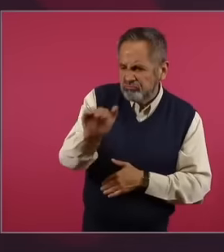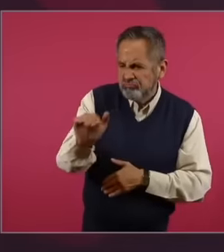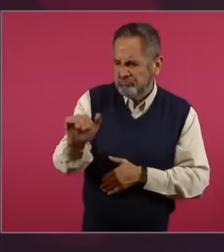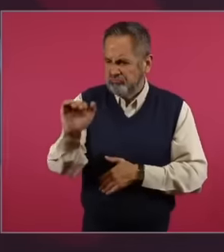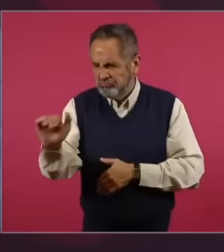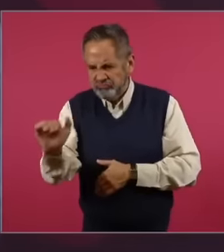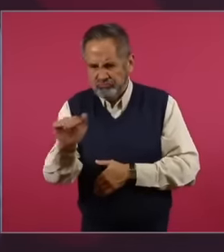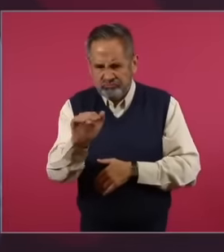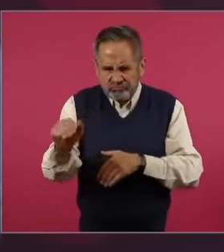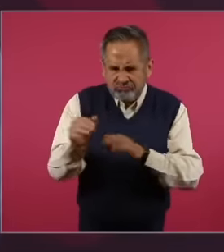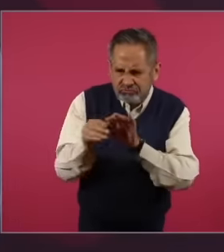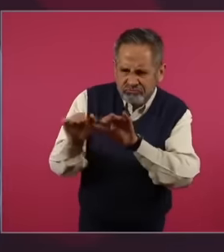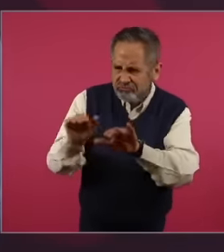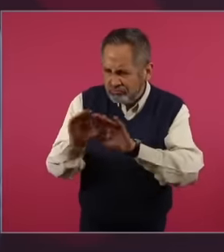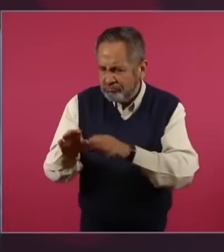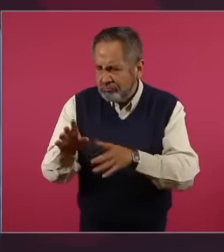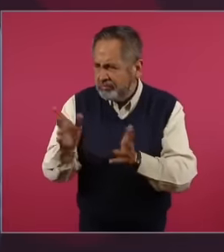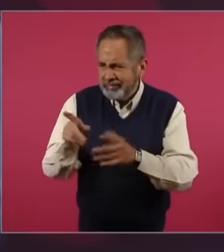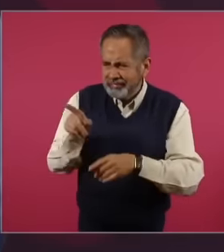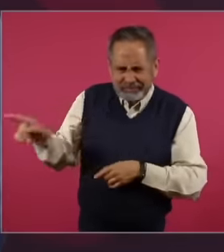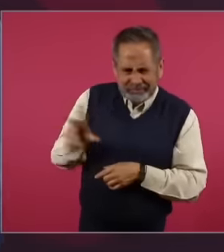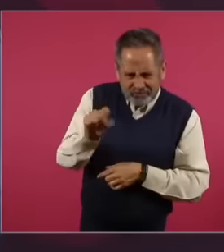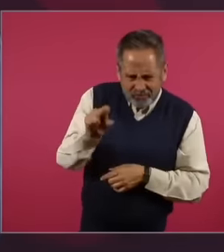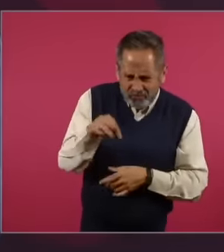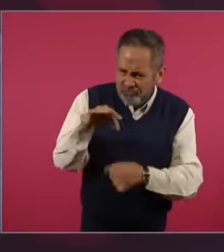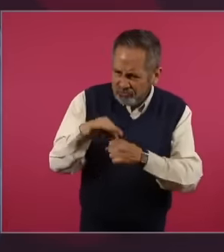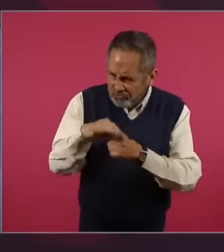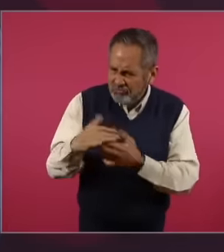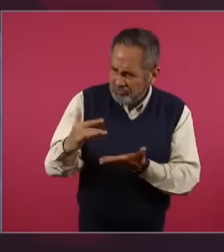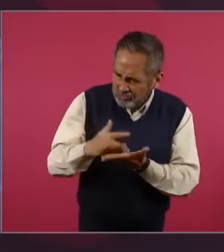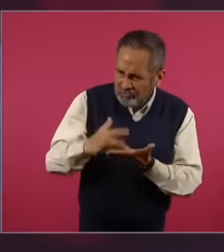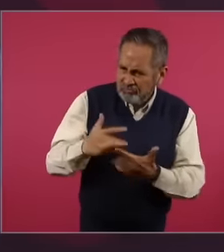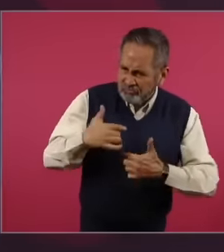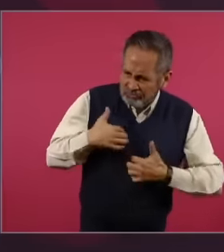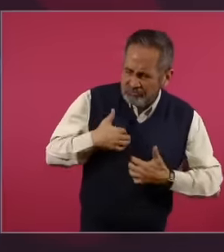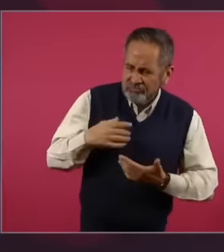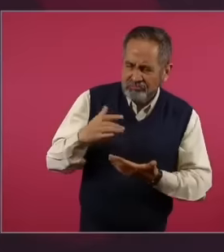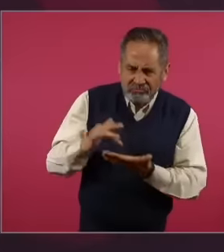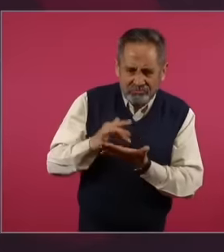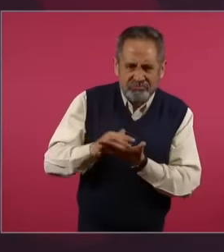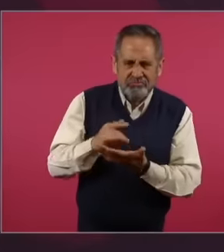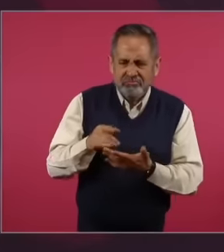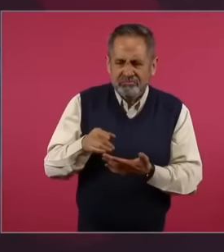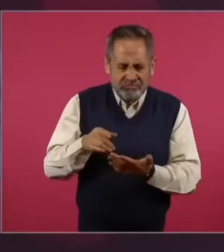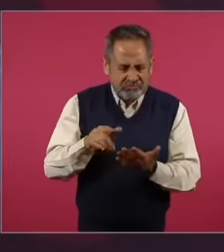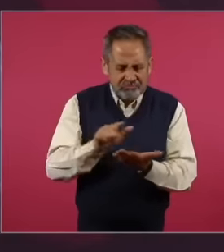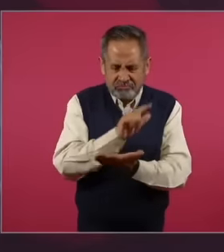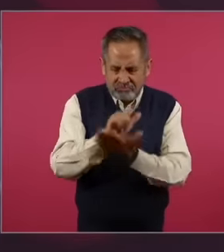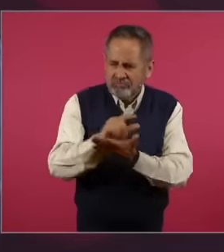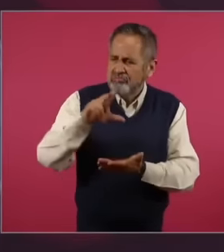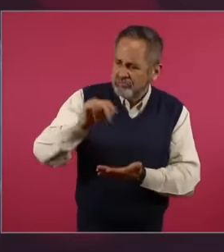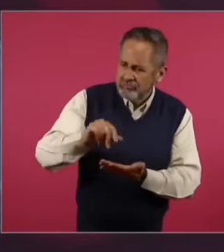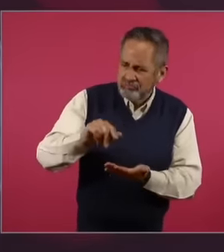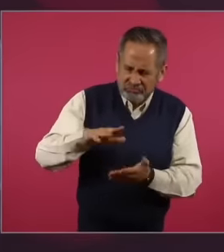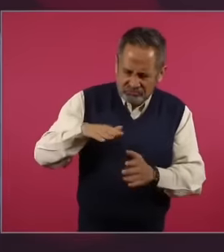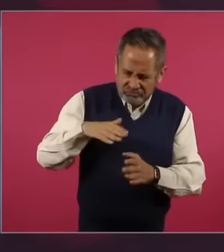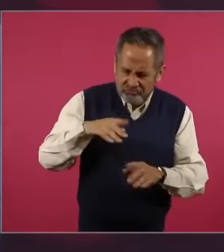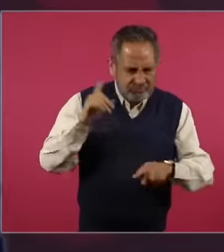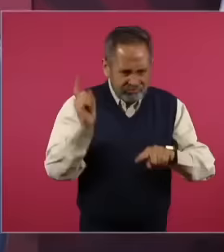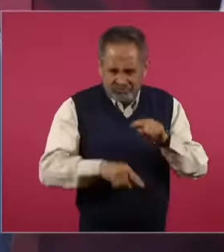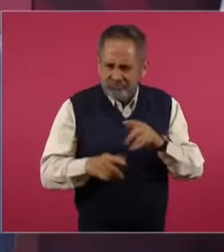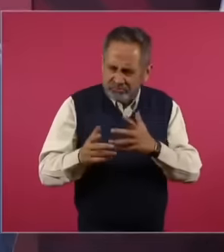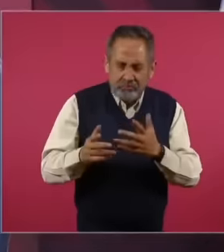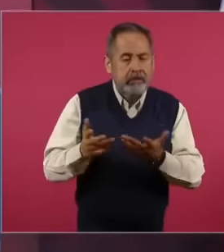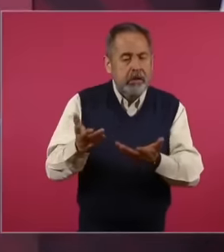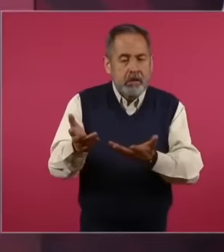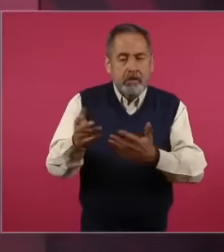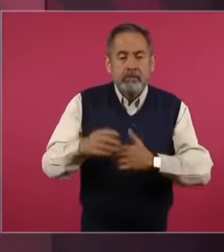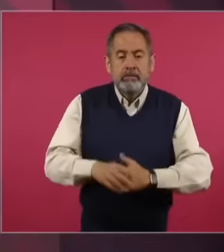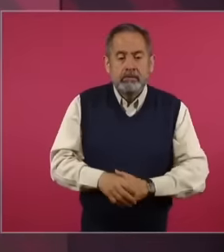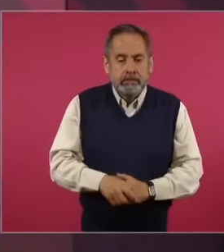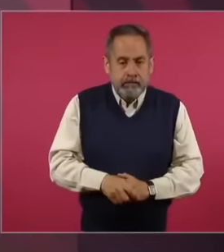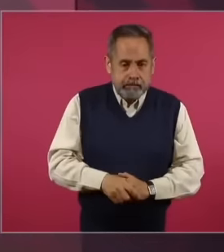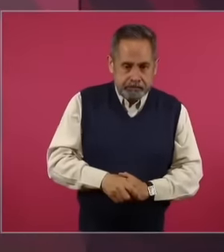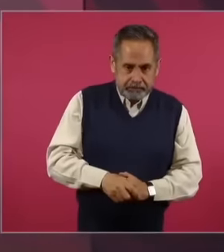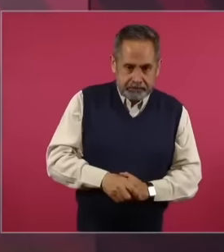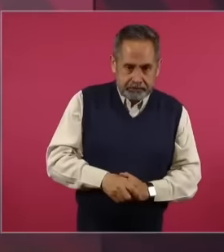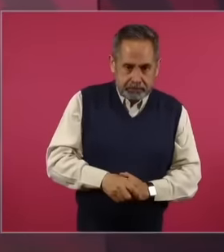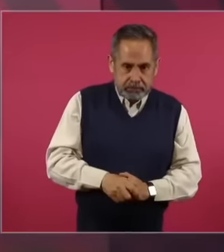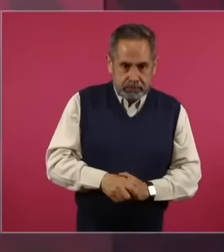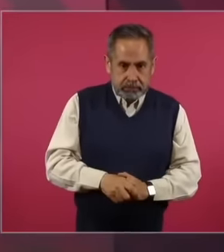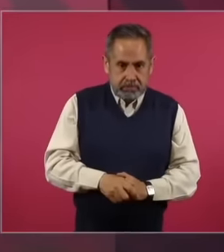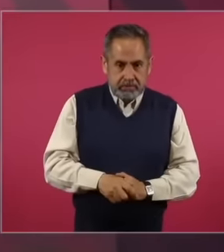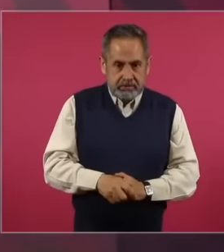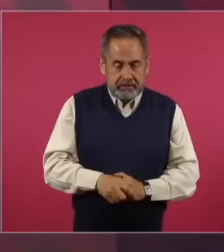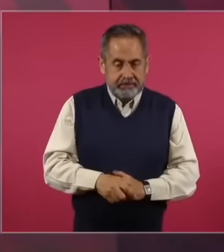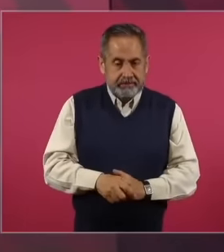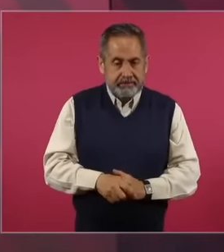to vote against the Reform. I want to address the senators with